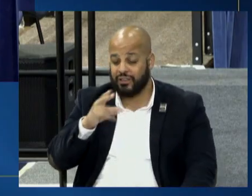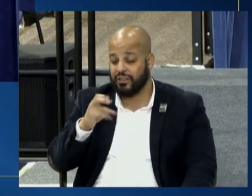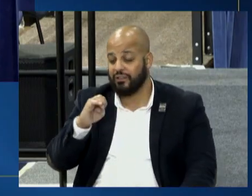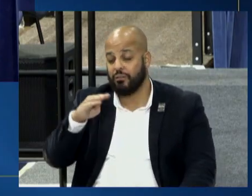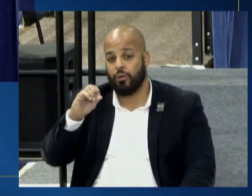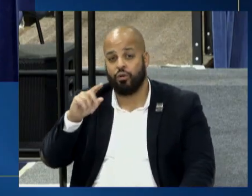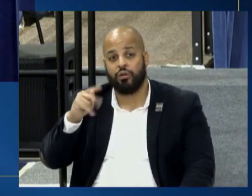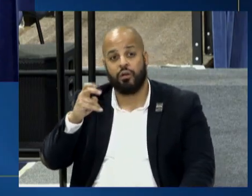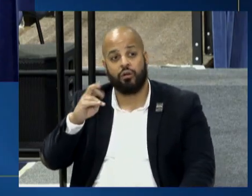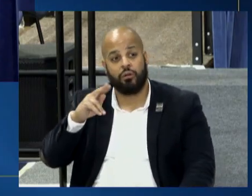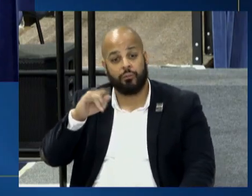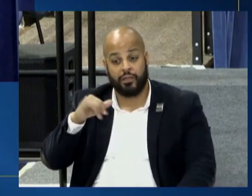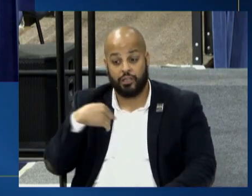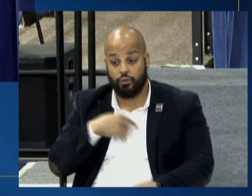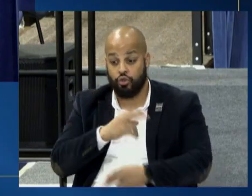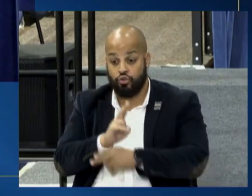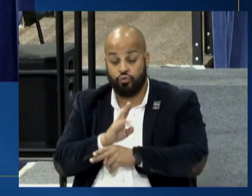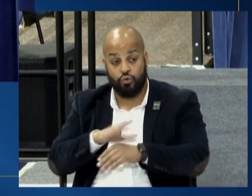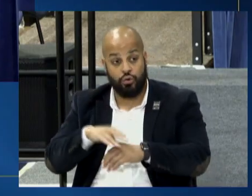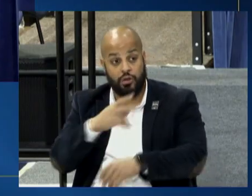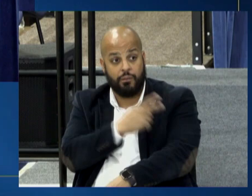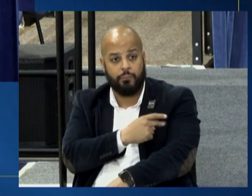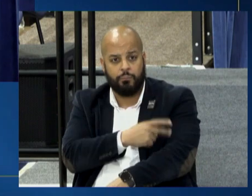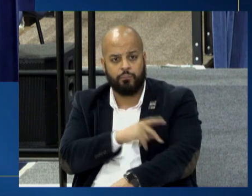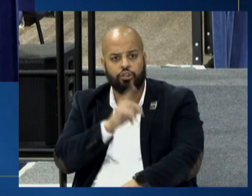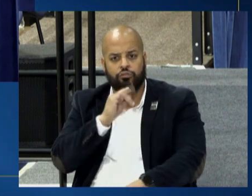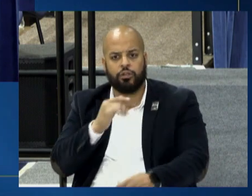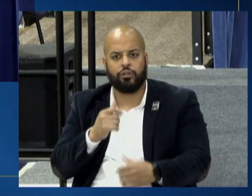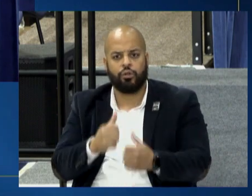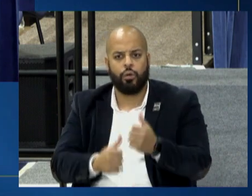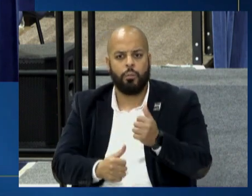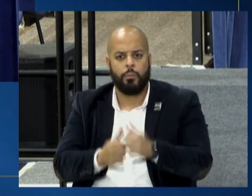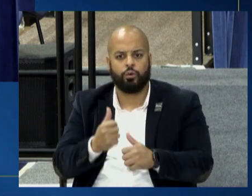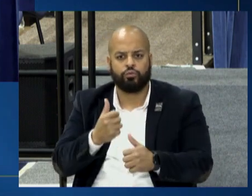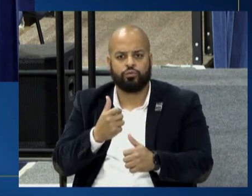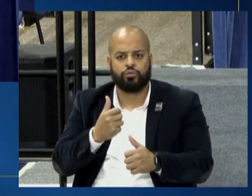used in the patients is the most appropriate one to address that tumor as it evolves over time.